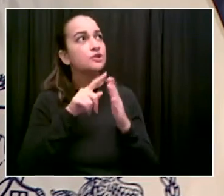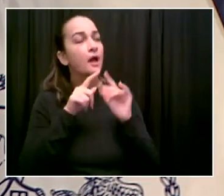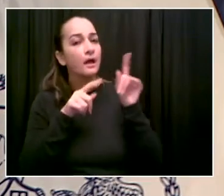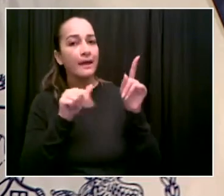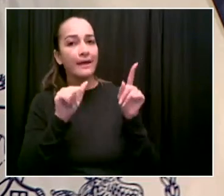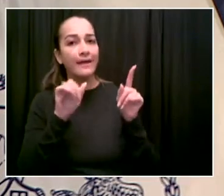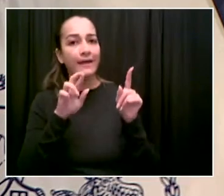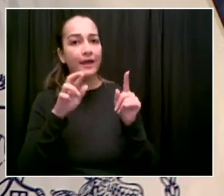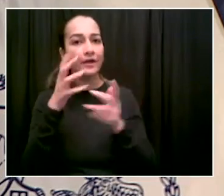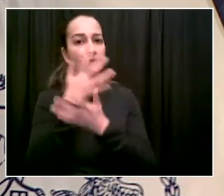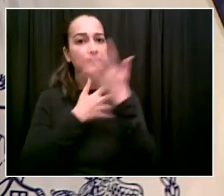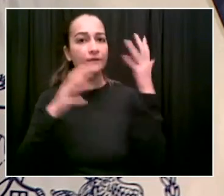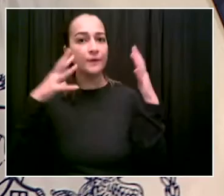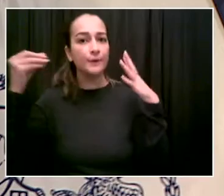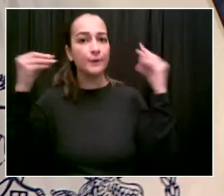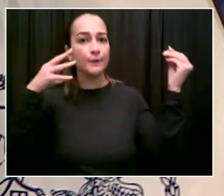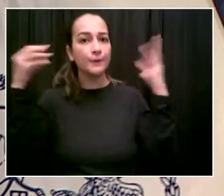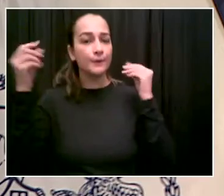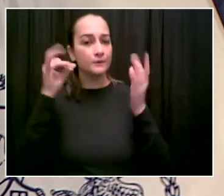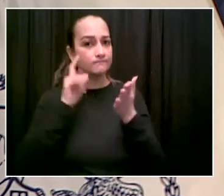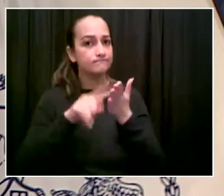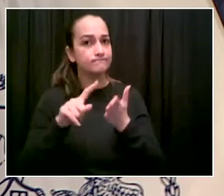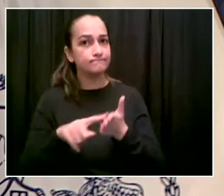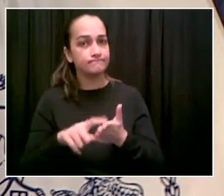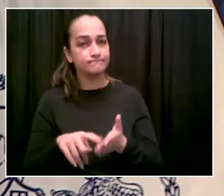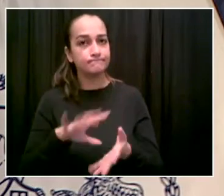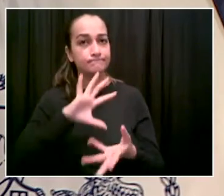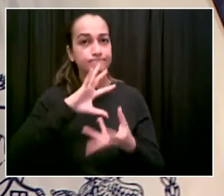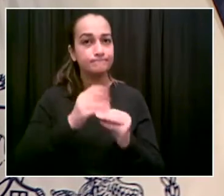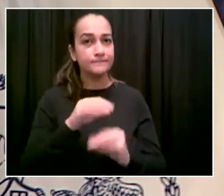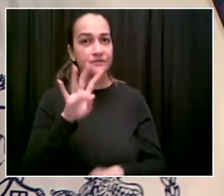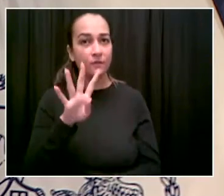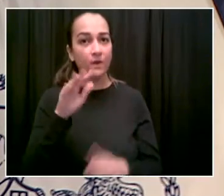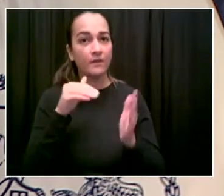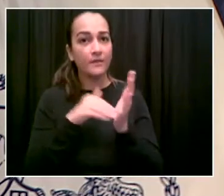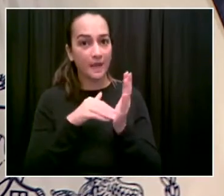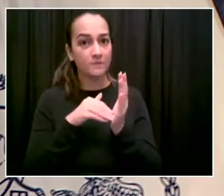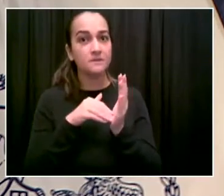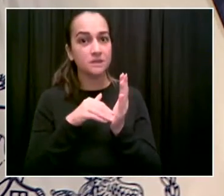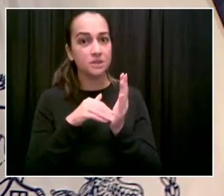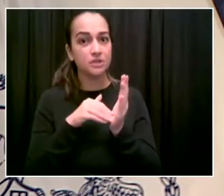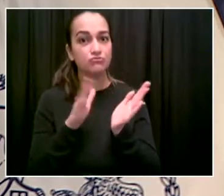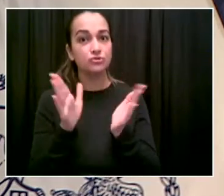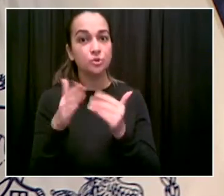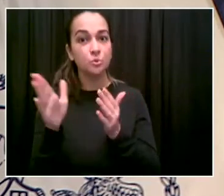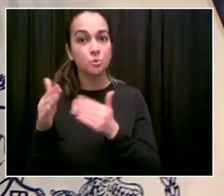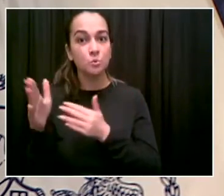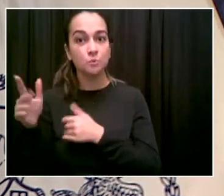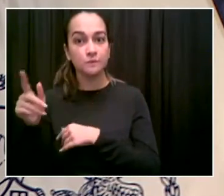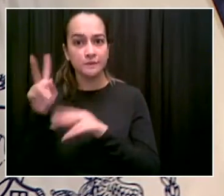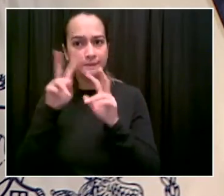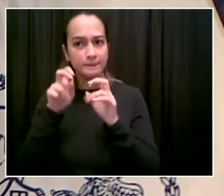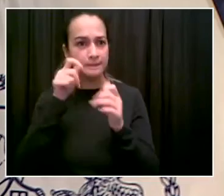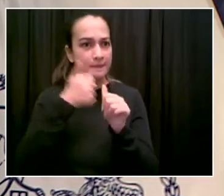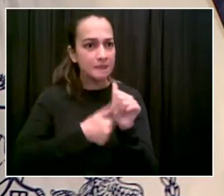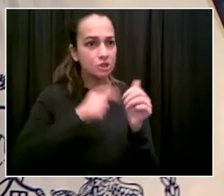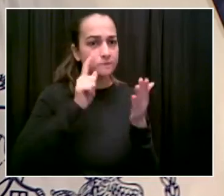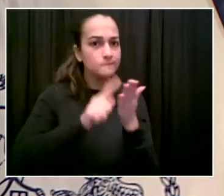SCHOOL CLASSROOMS AND THEY FOUND THAT FOR ABOUT 4000 CLASSROOMS